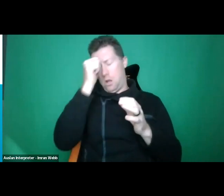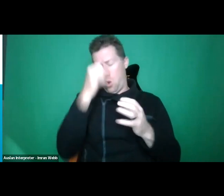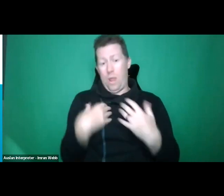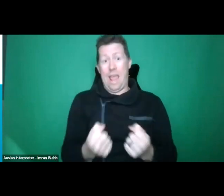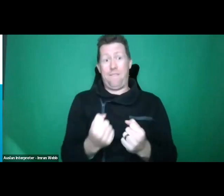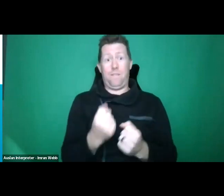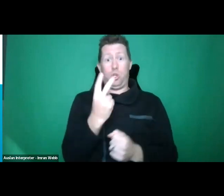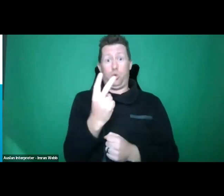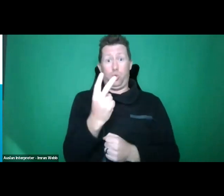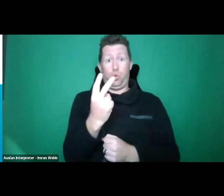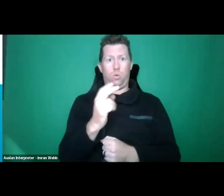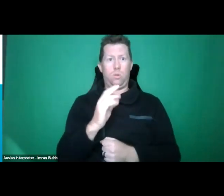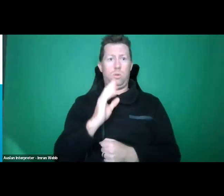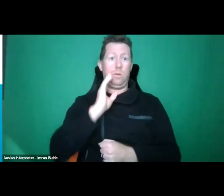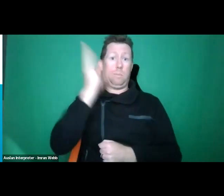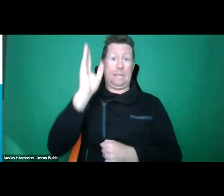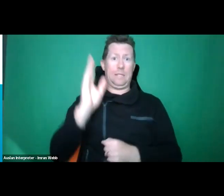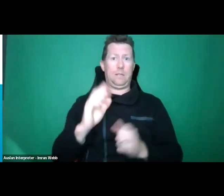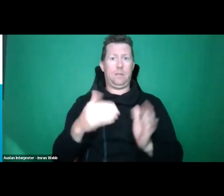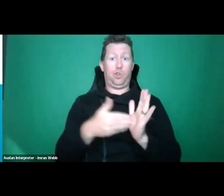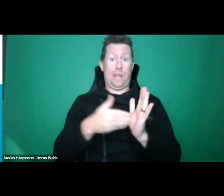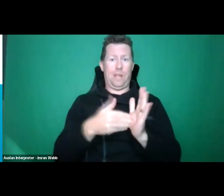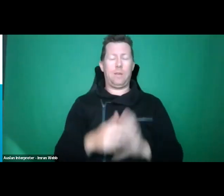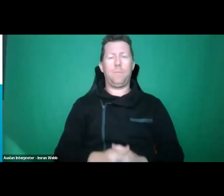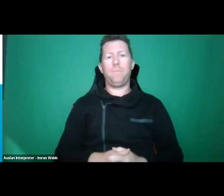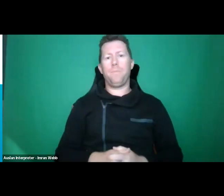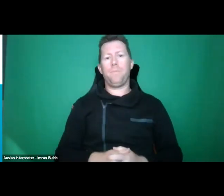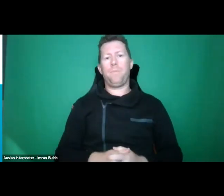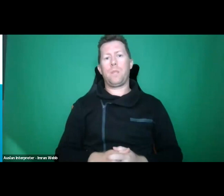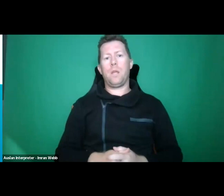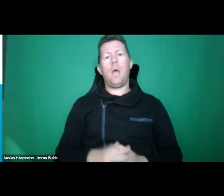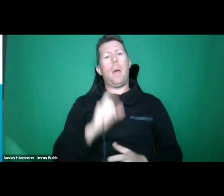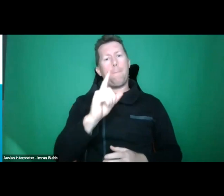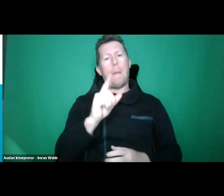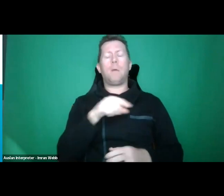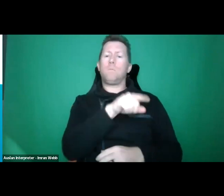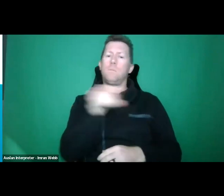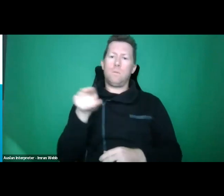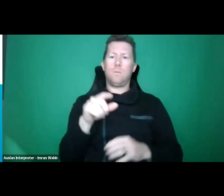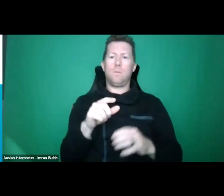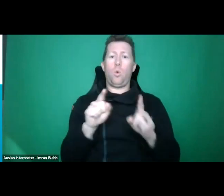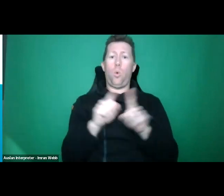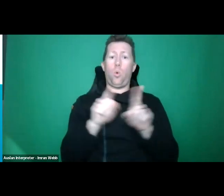speaking with us today. But it is also important to note